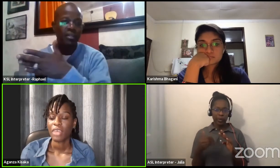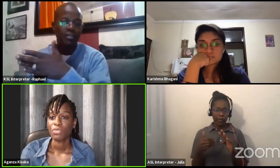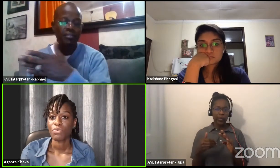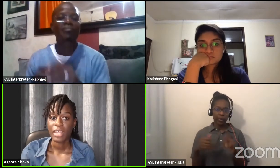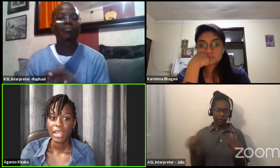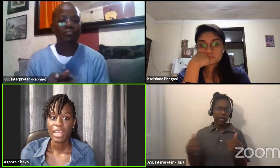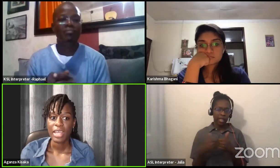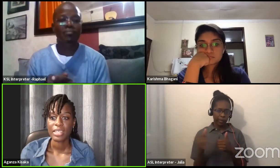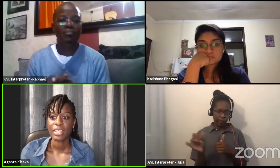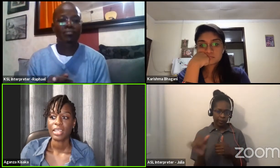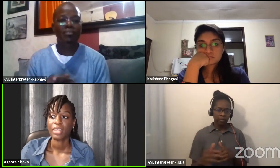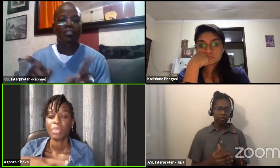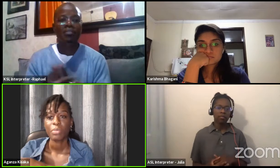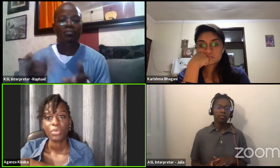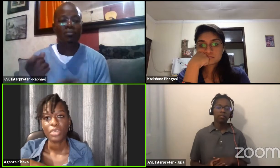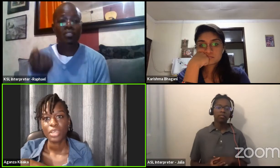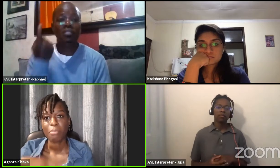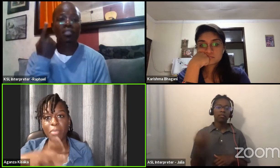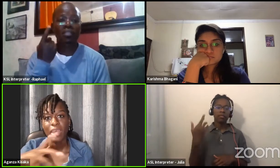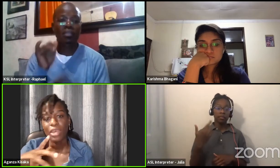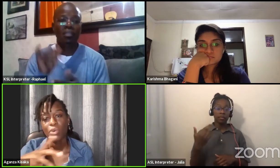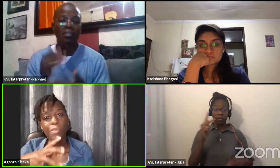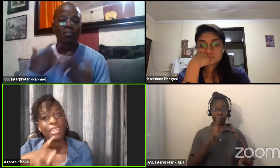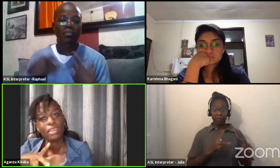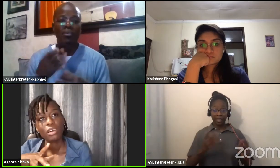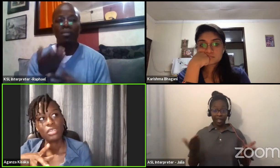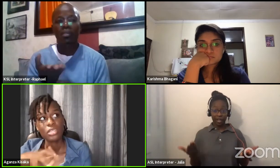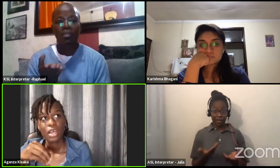And realizing that the people here may or may not